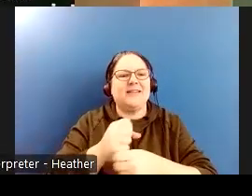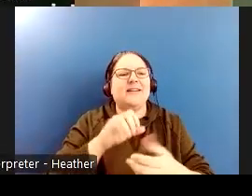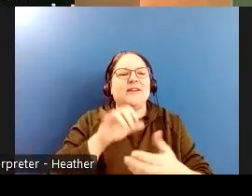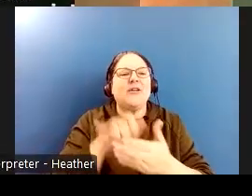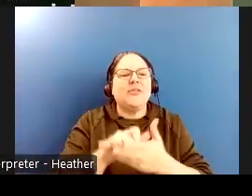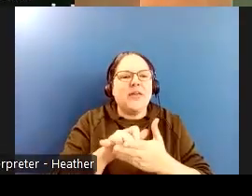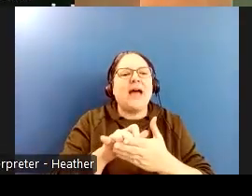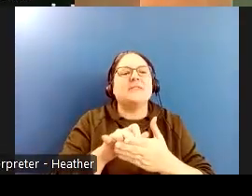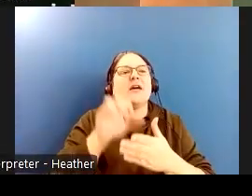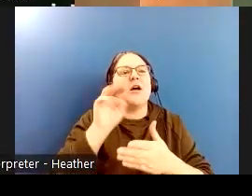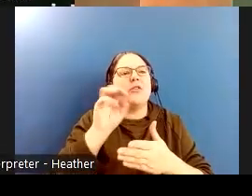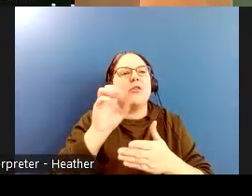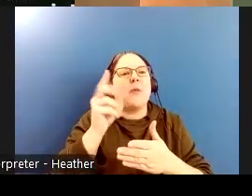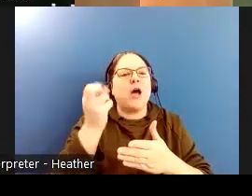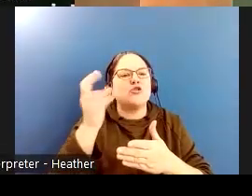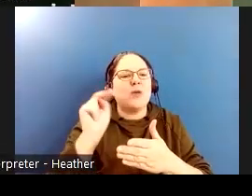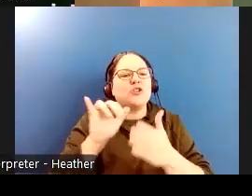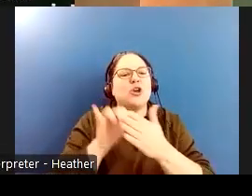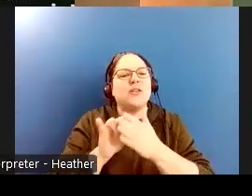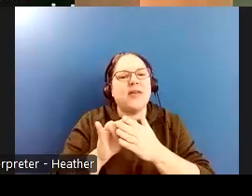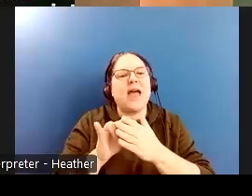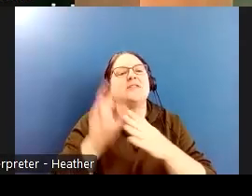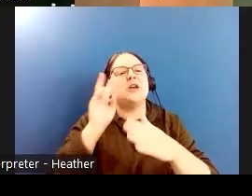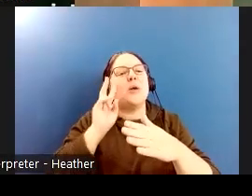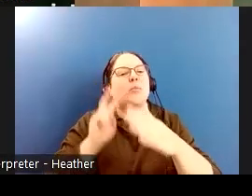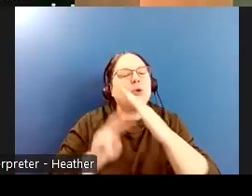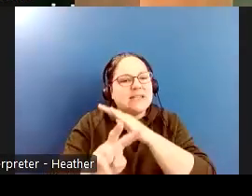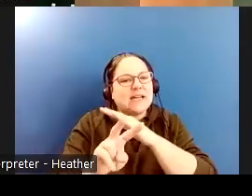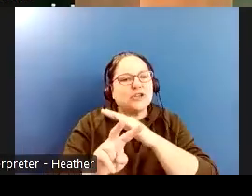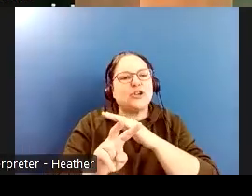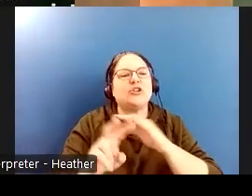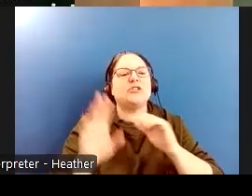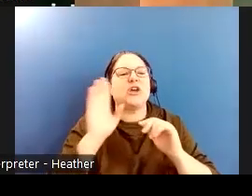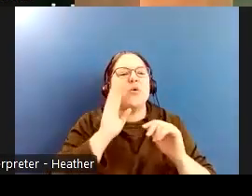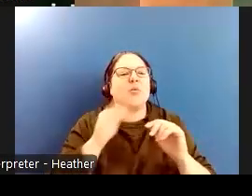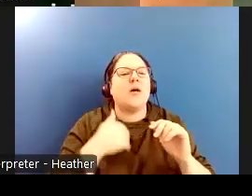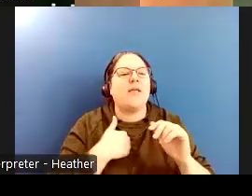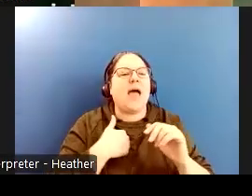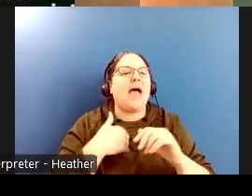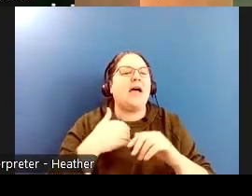assesses if the predictor's hazard ratio varies across a third v variable namely depression when